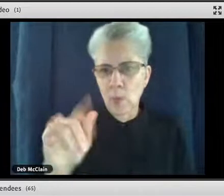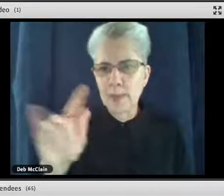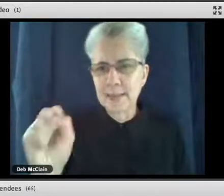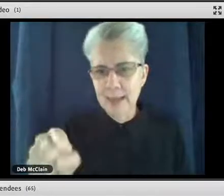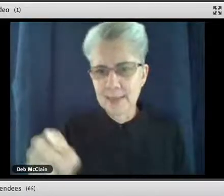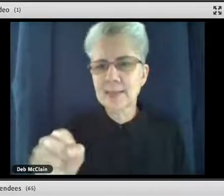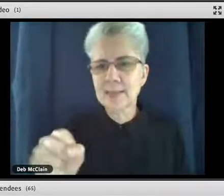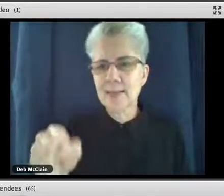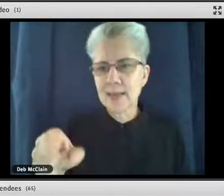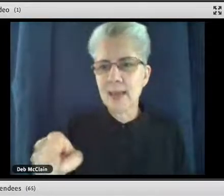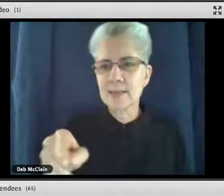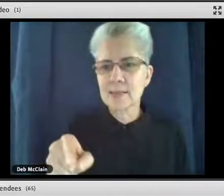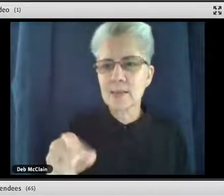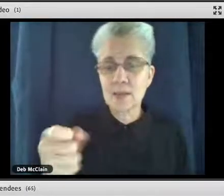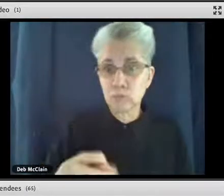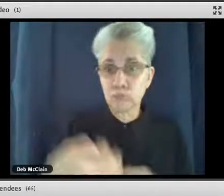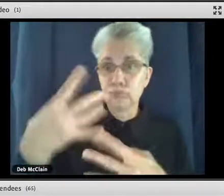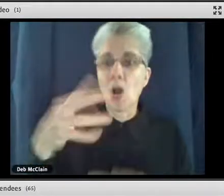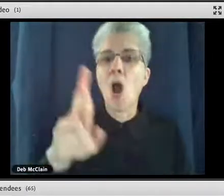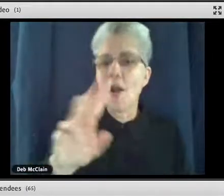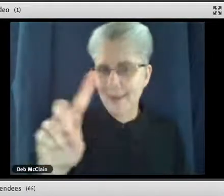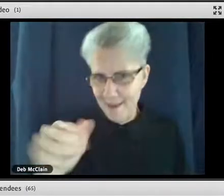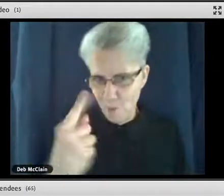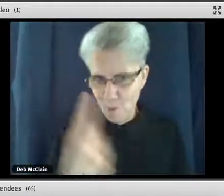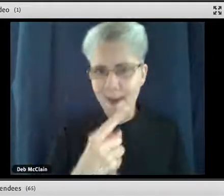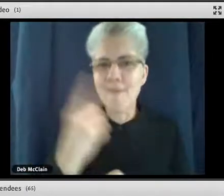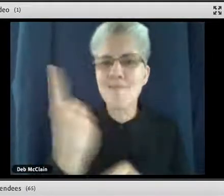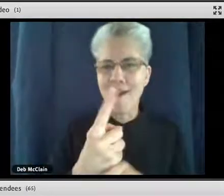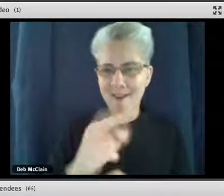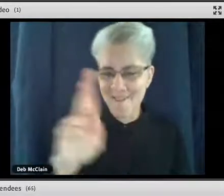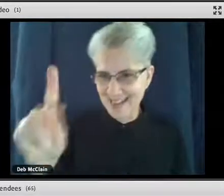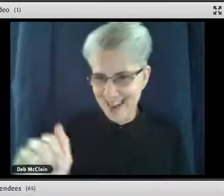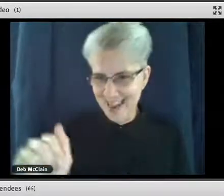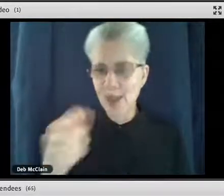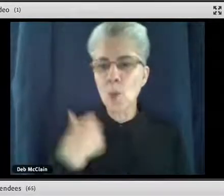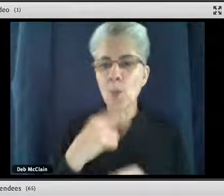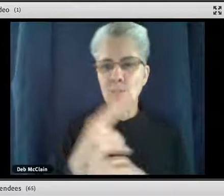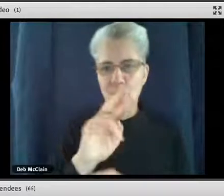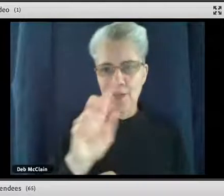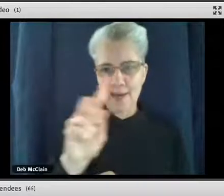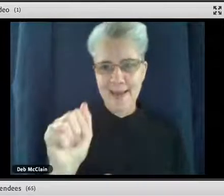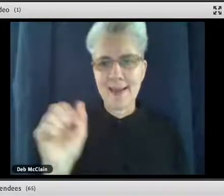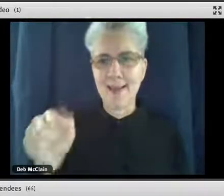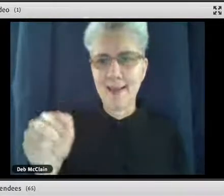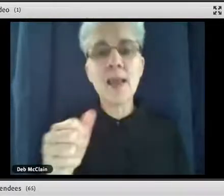Right, so, Wendy, yes. Liza, sorry. Just a flurry here. RDA, yes.